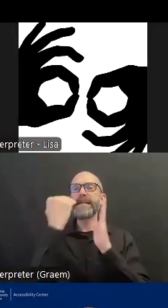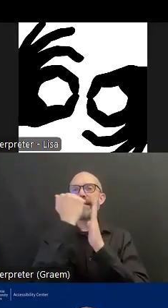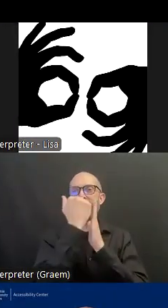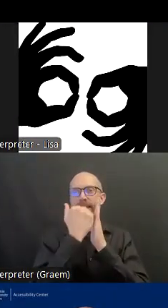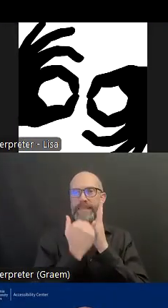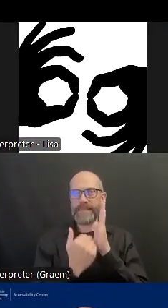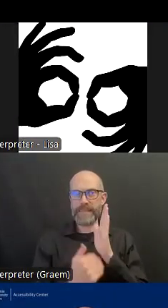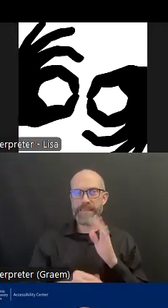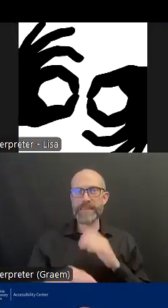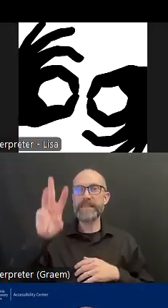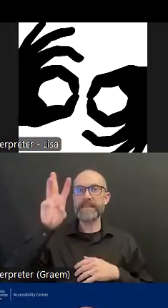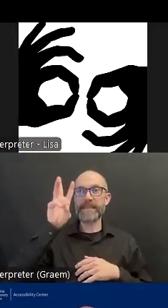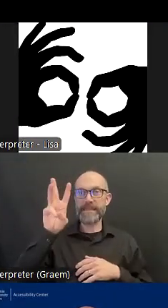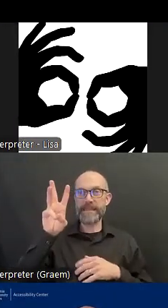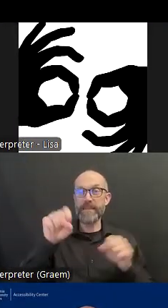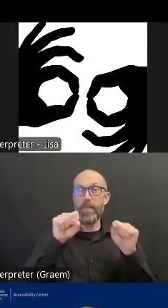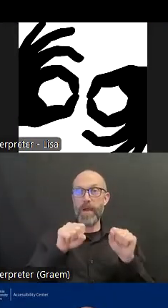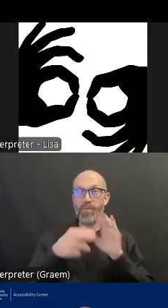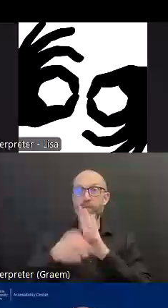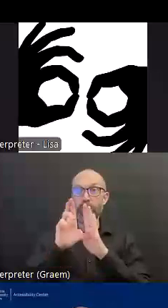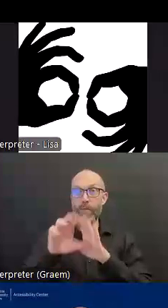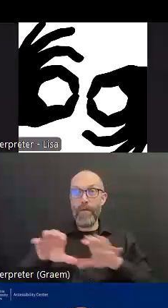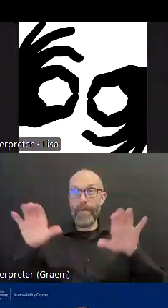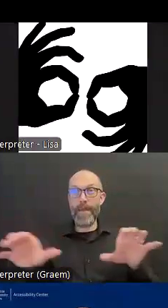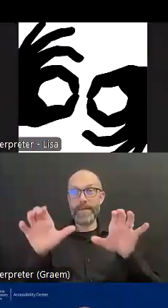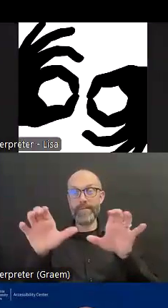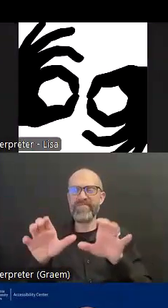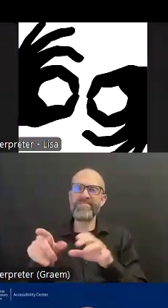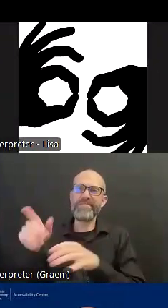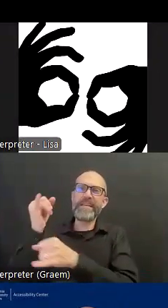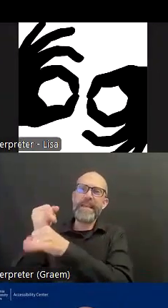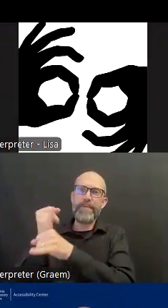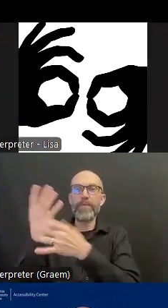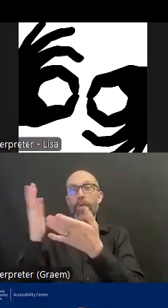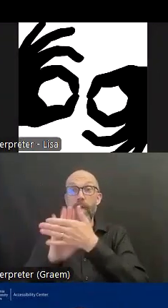of accessibility review activities that the campus or the college could do.